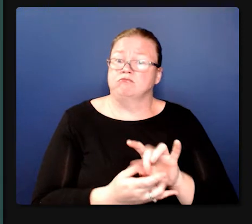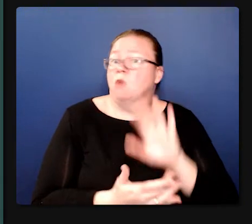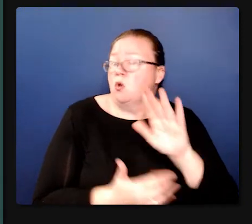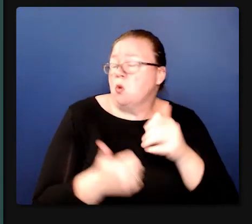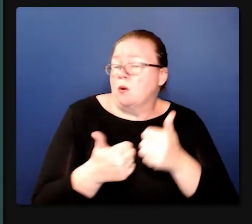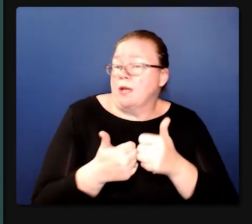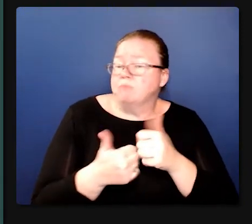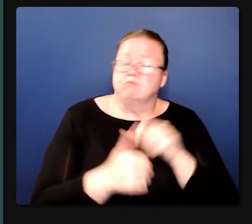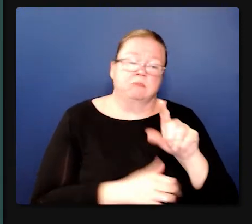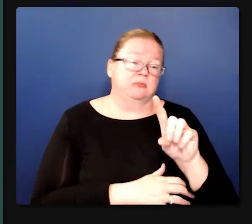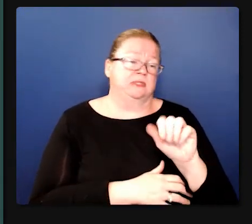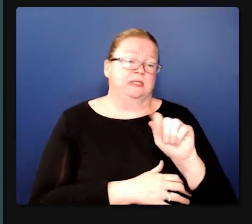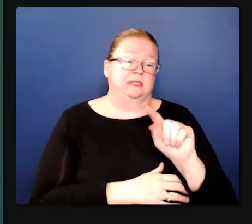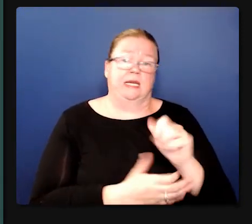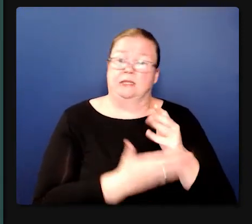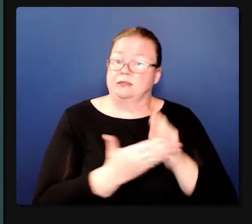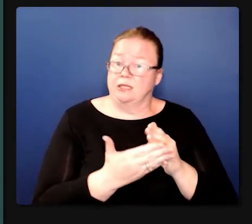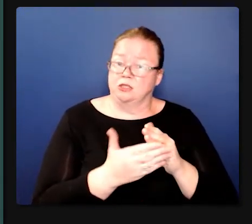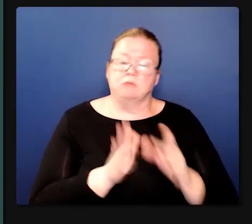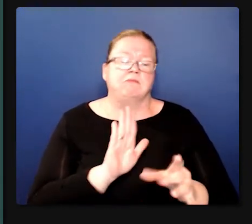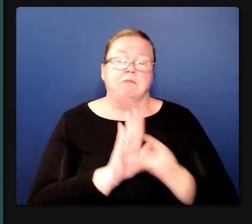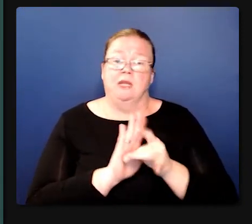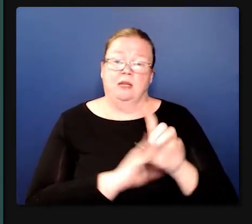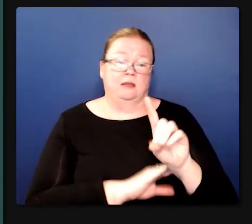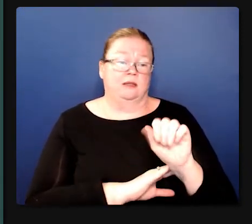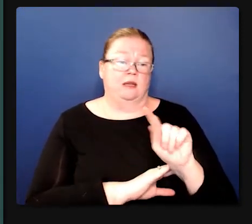you go to the Data section, select Data Connection,